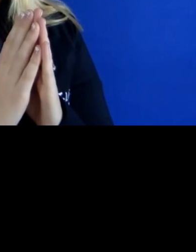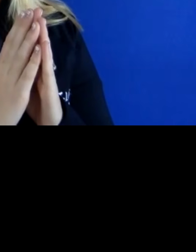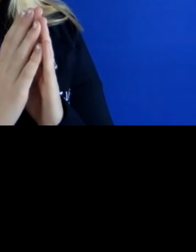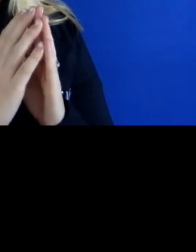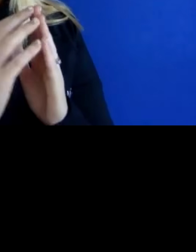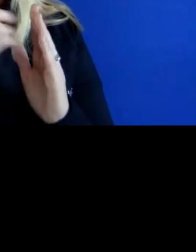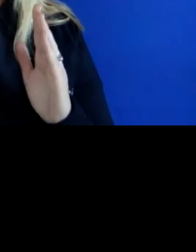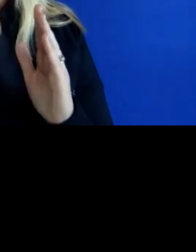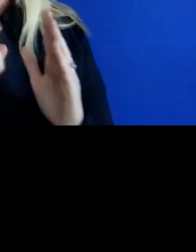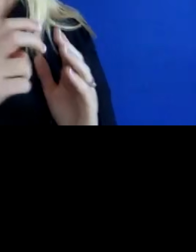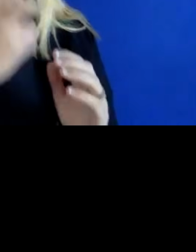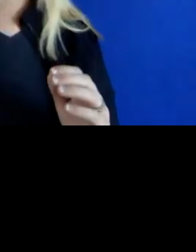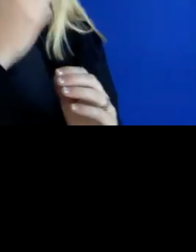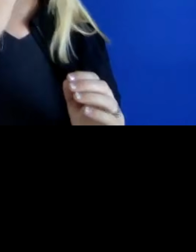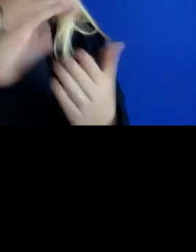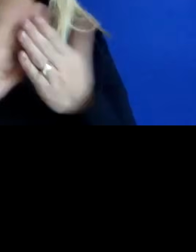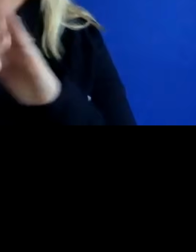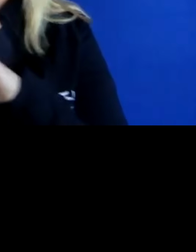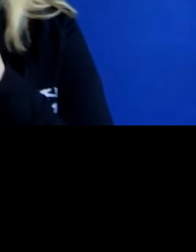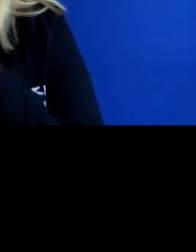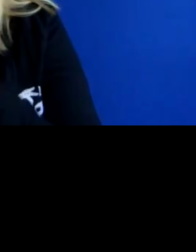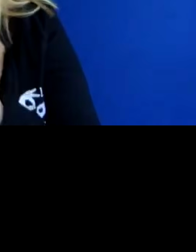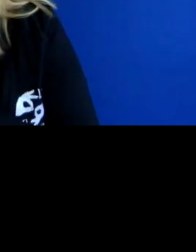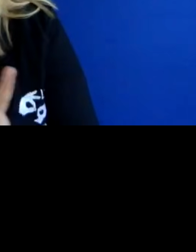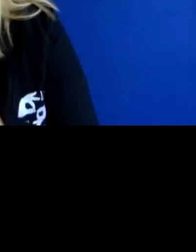That will make a great captioning tool. So this is why --